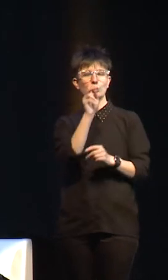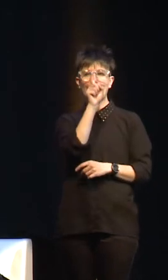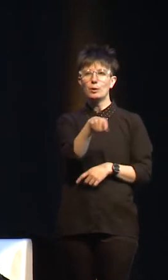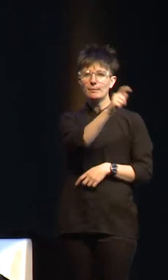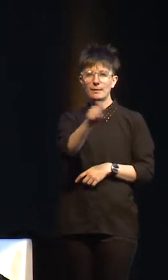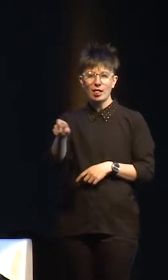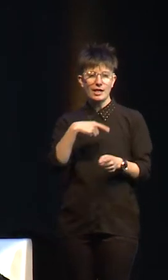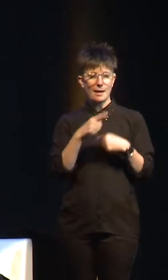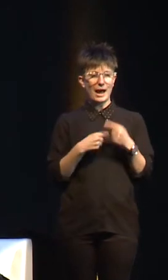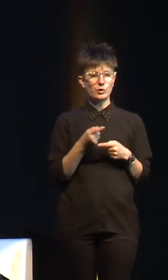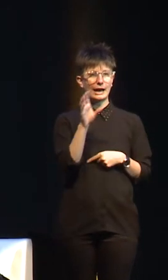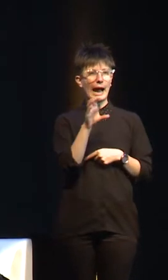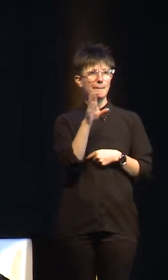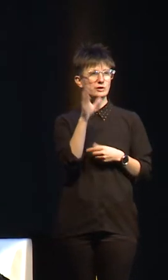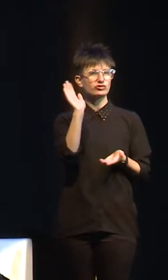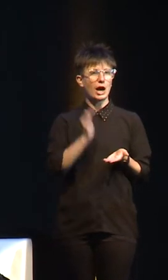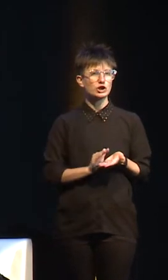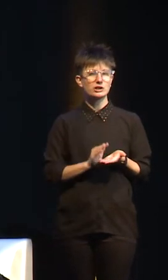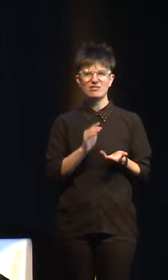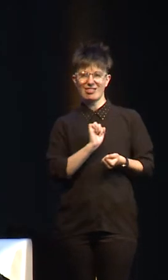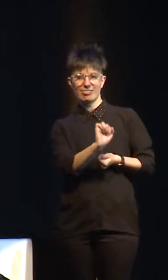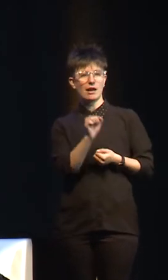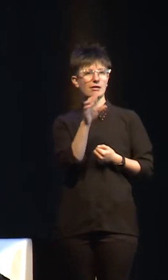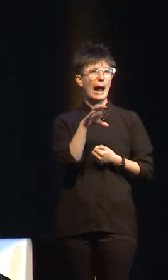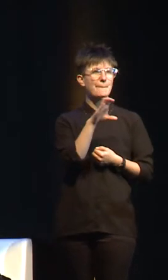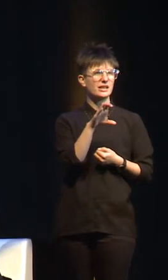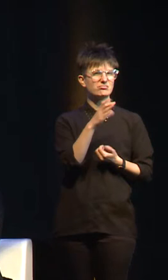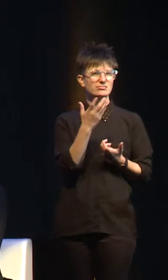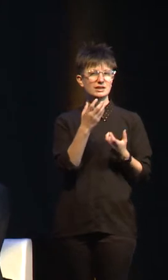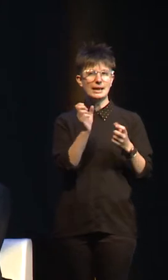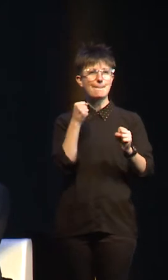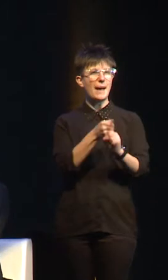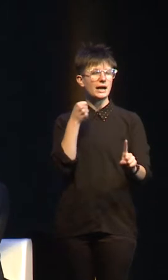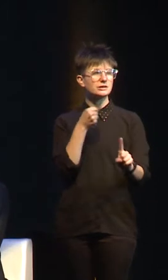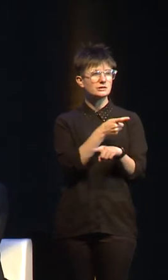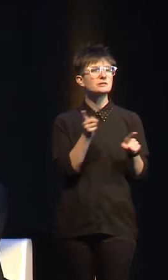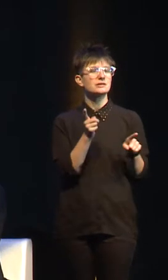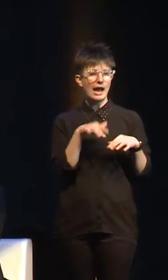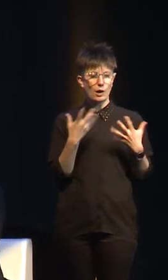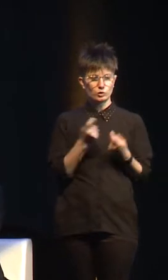footprint looks like, and how they can make a change. We've done some initial research